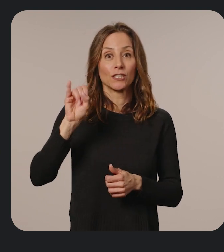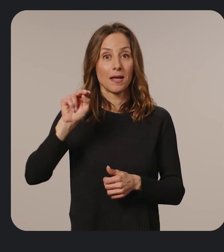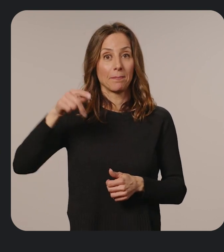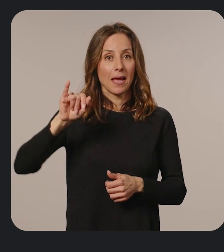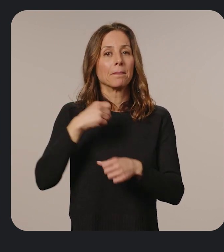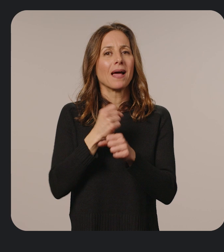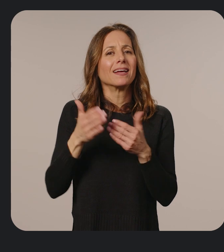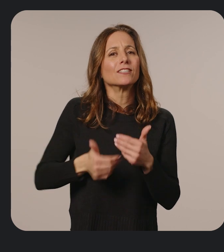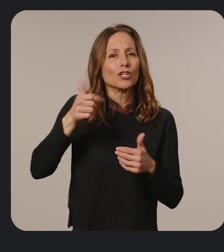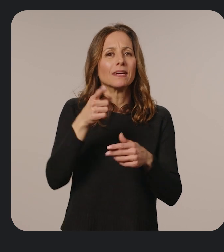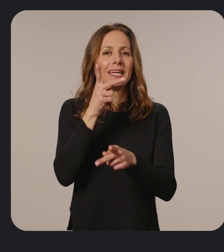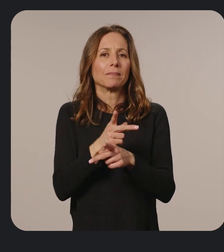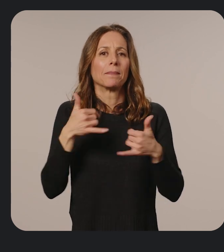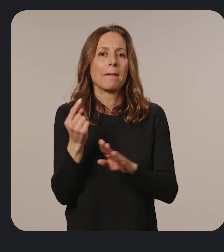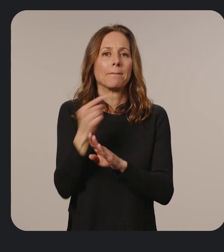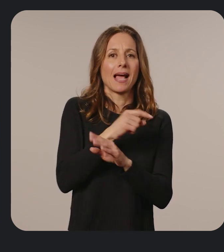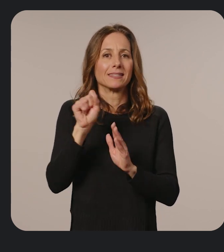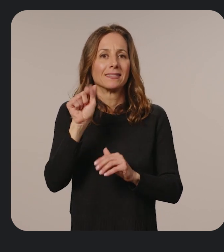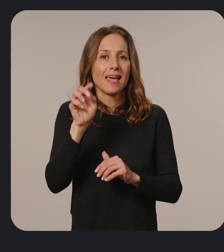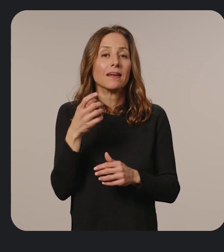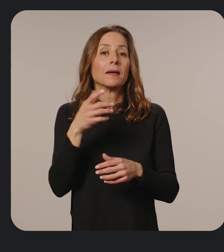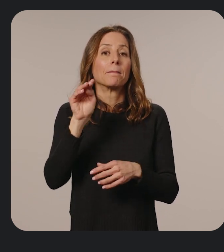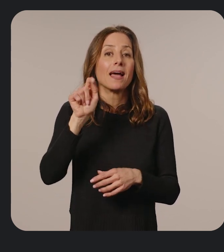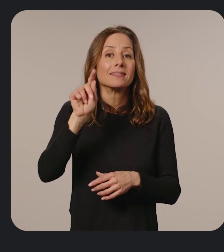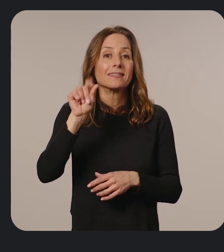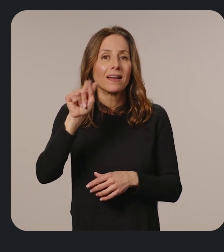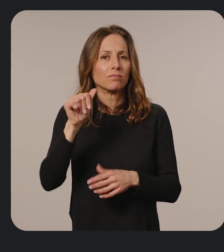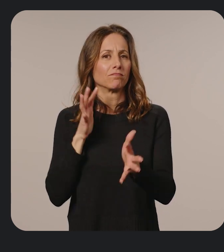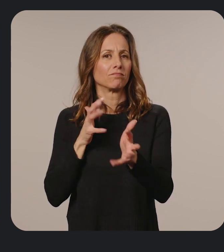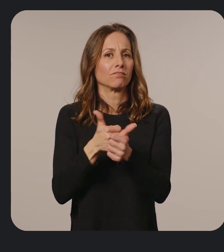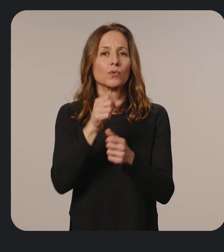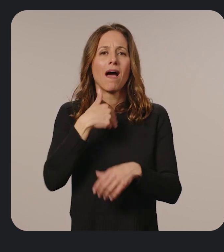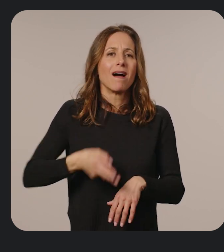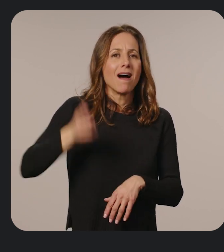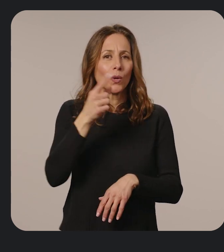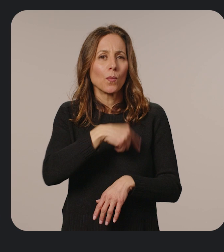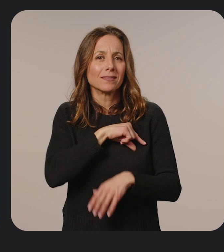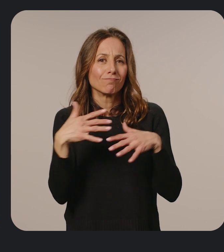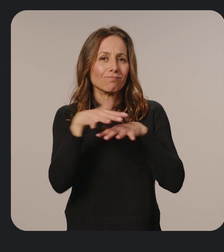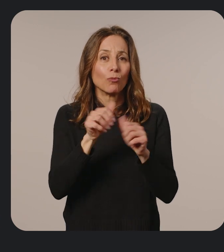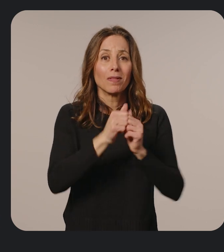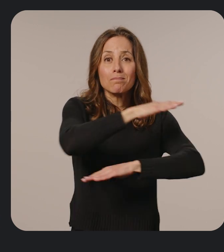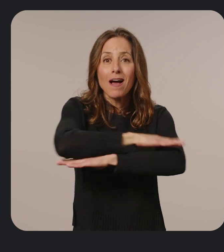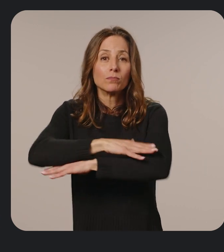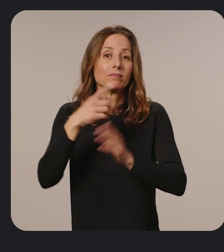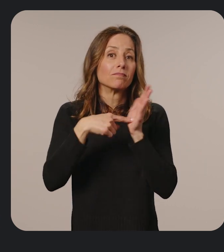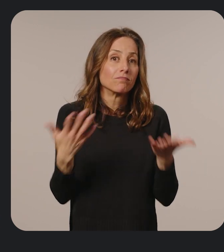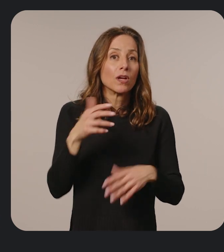For example, the updated MediaSession API makes it easier to keep your playback state and metadata up to date, so you can have higher quality integrations